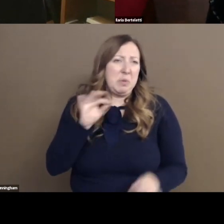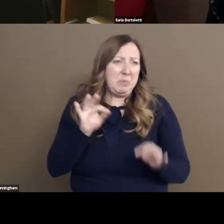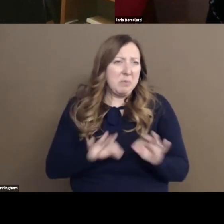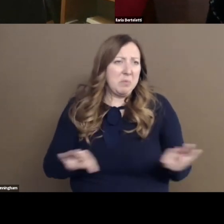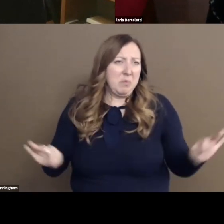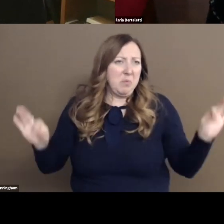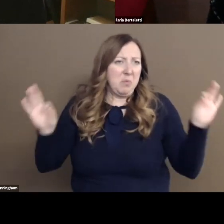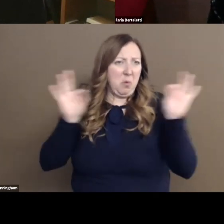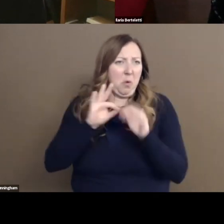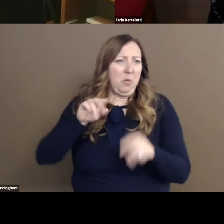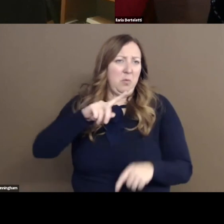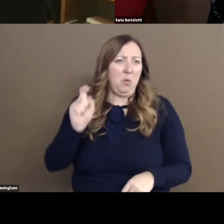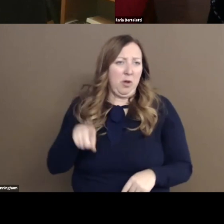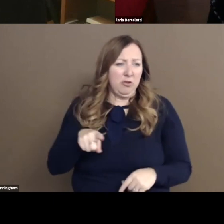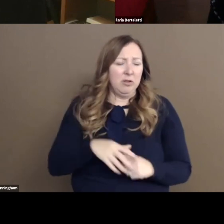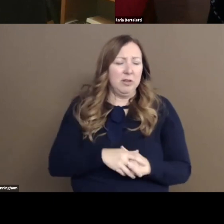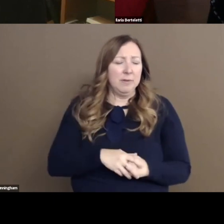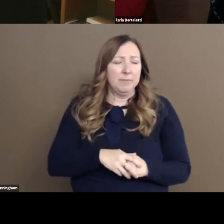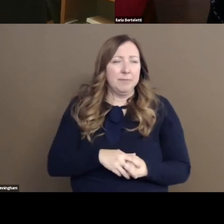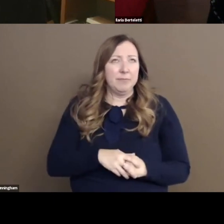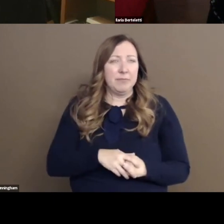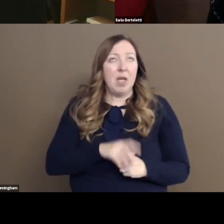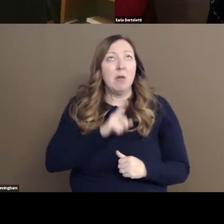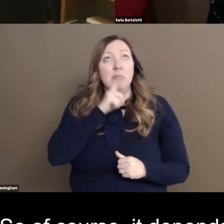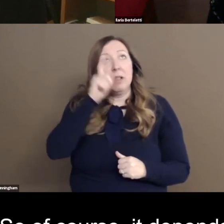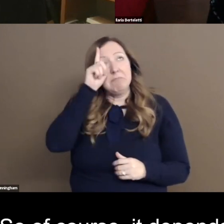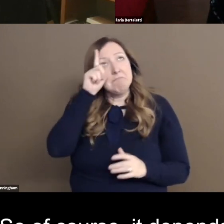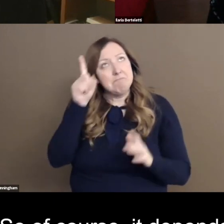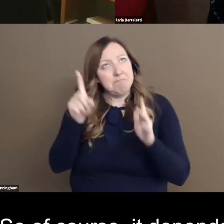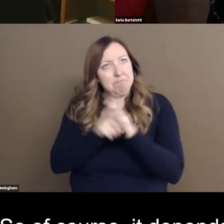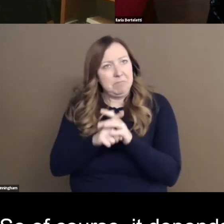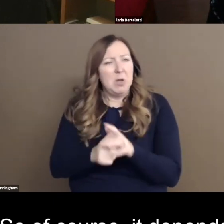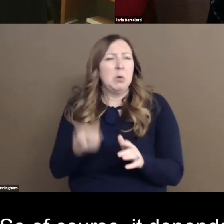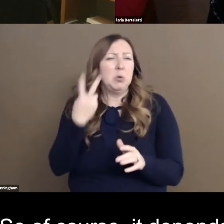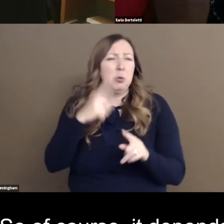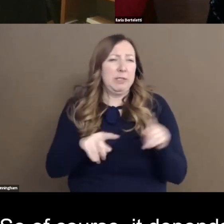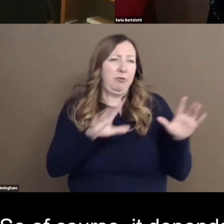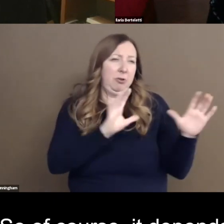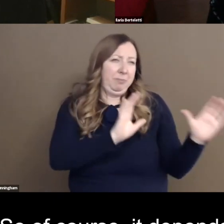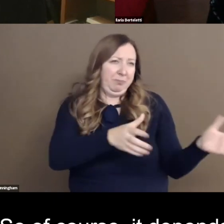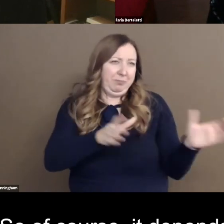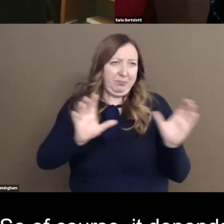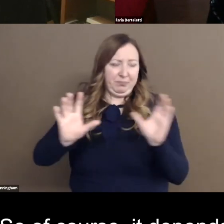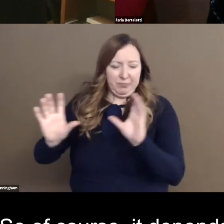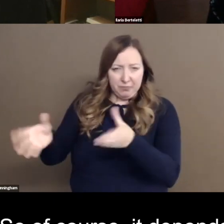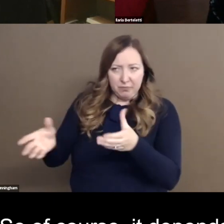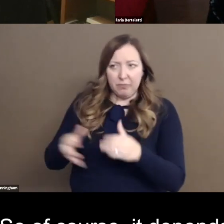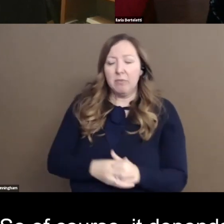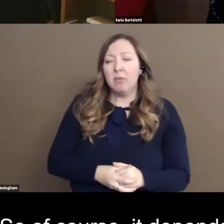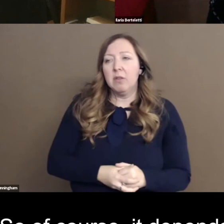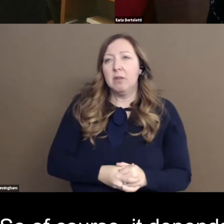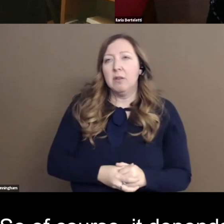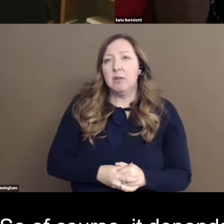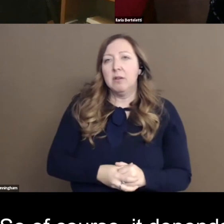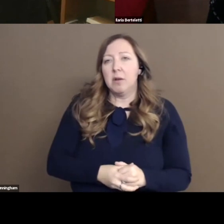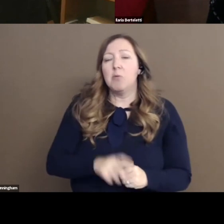i can think of two things two classes of things so of course it depends on what